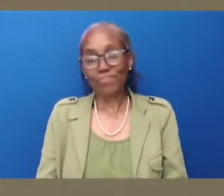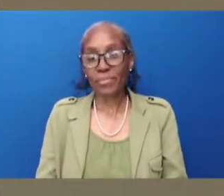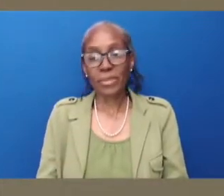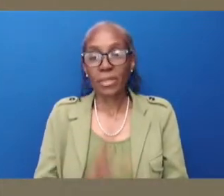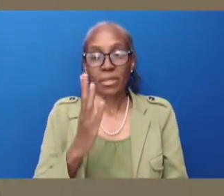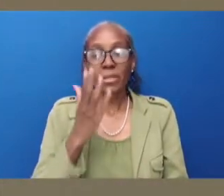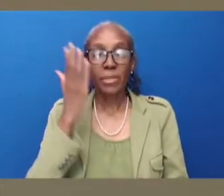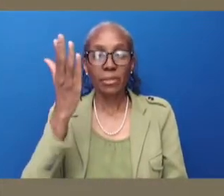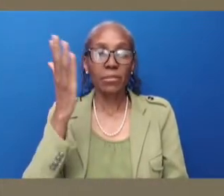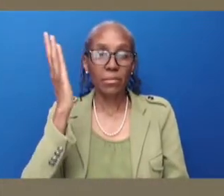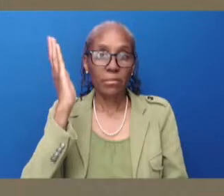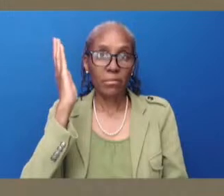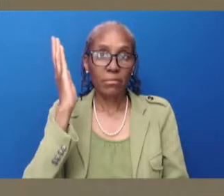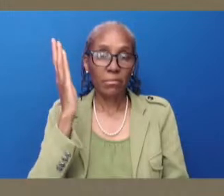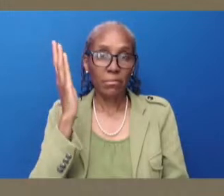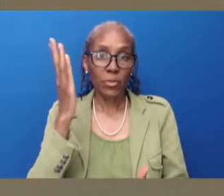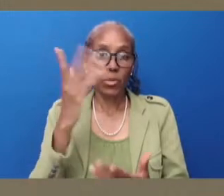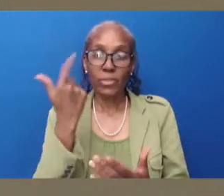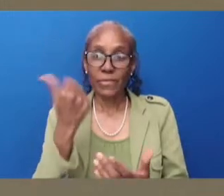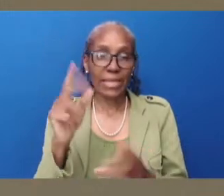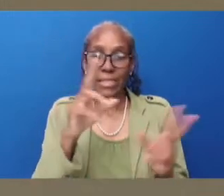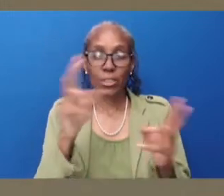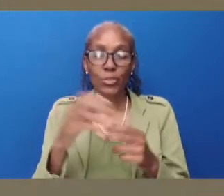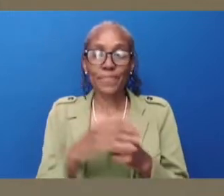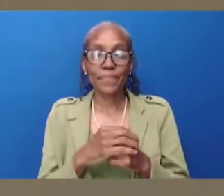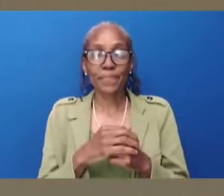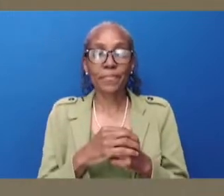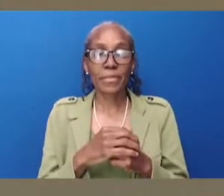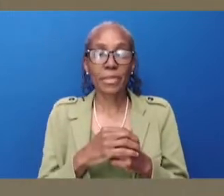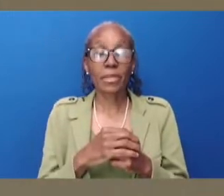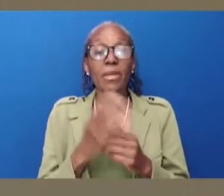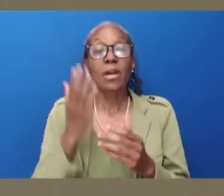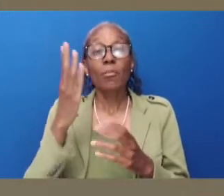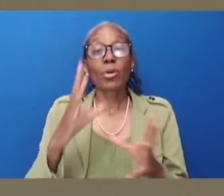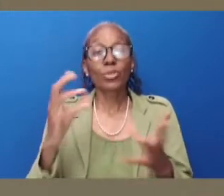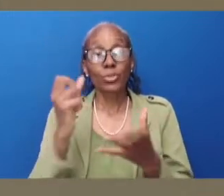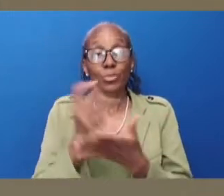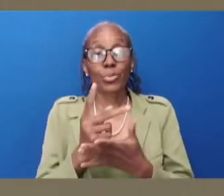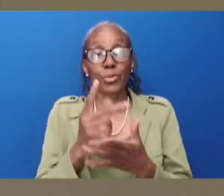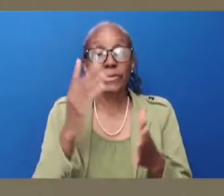SO I JUST WANT TO -- WELL, LET